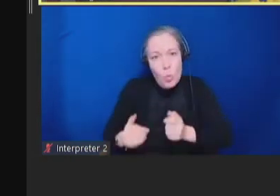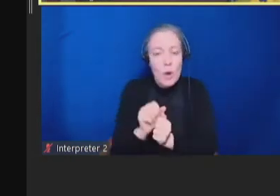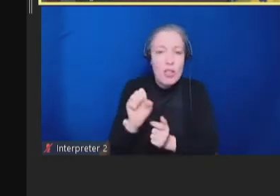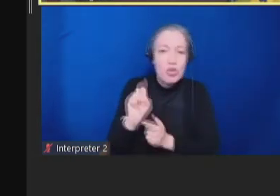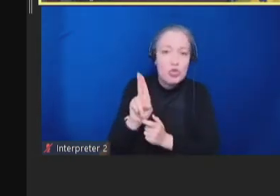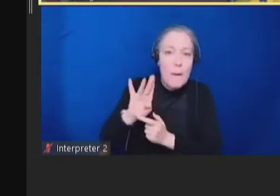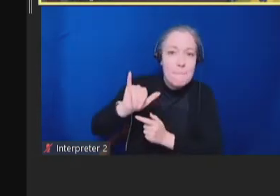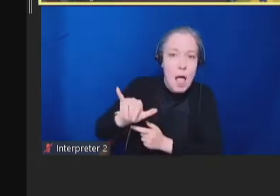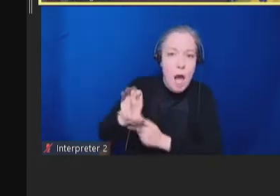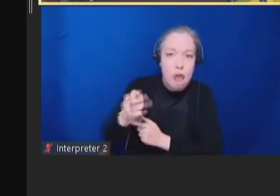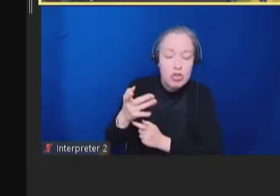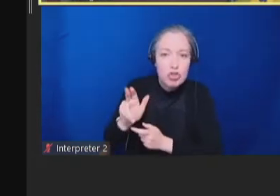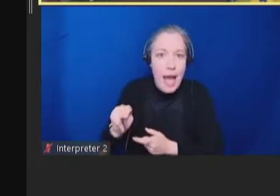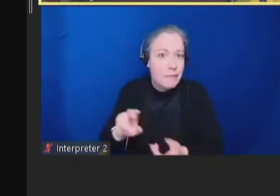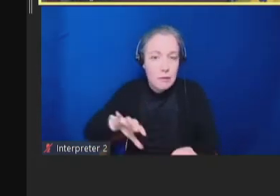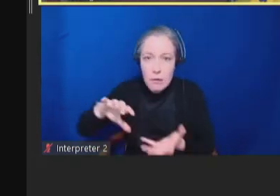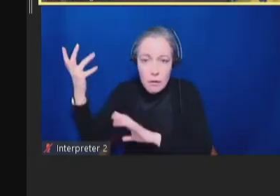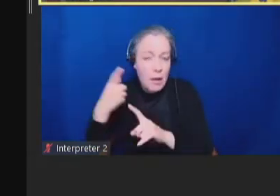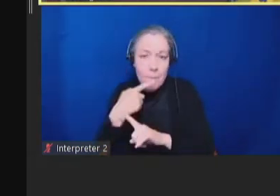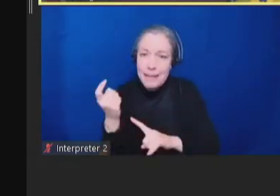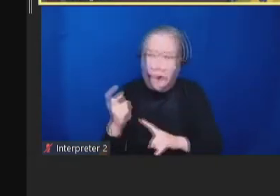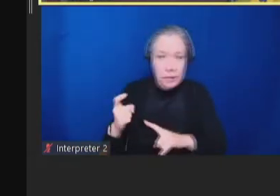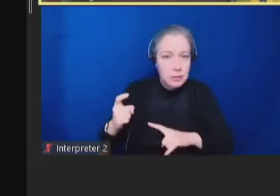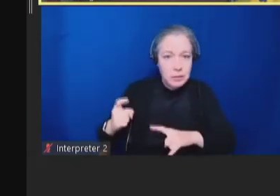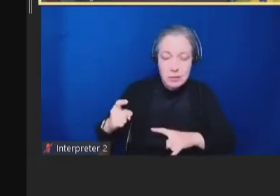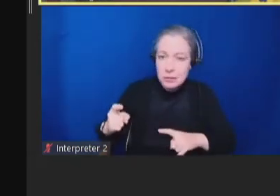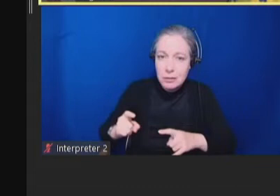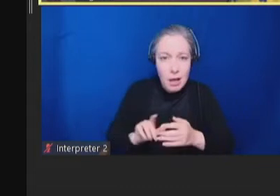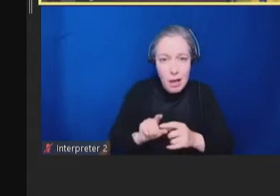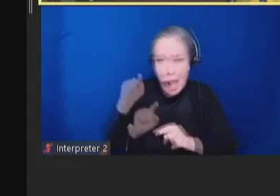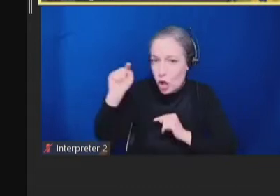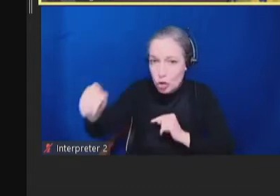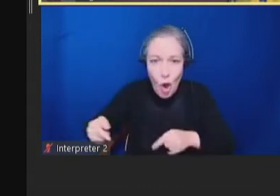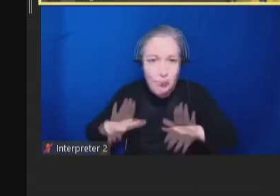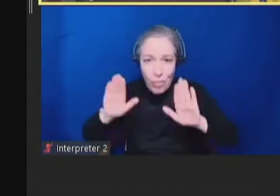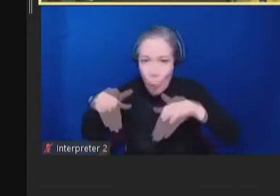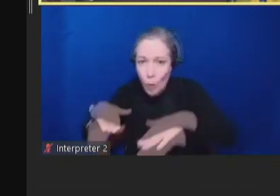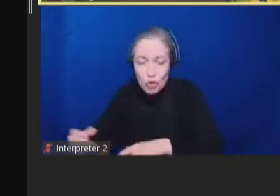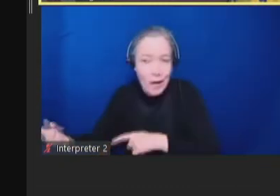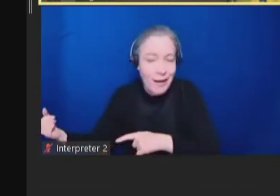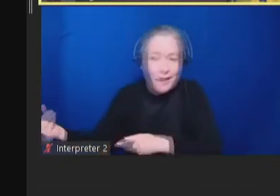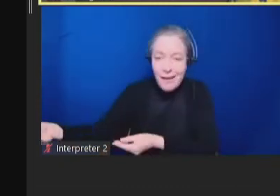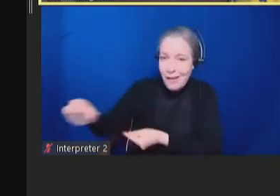involved a cross-Atlantic transfer of patient material and drug in real time. And of course,